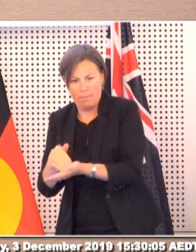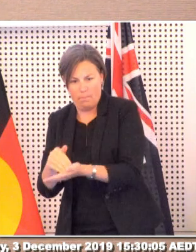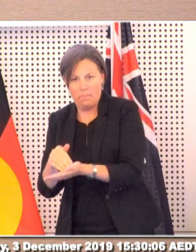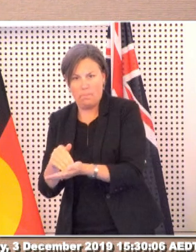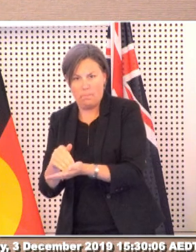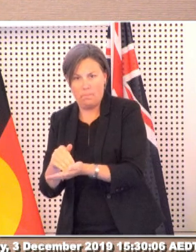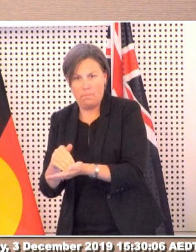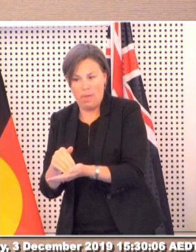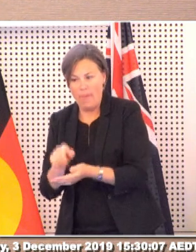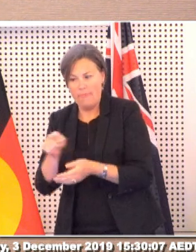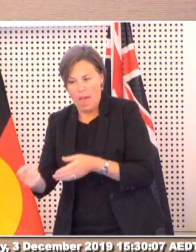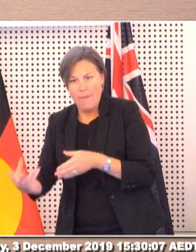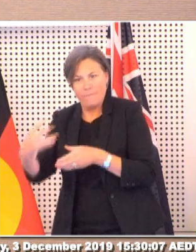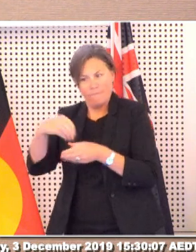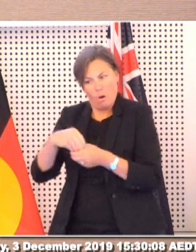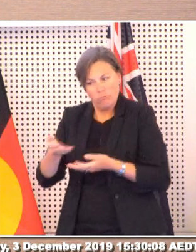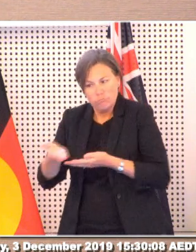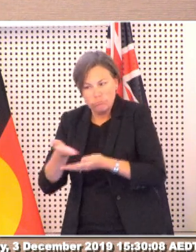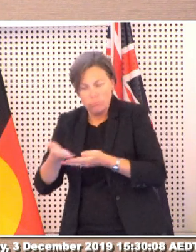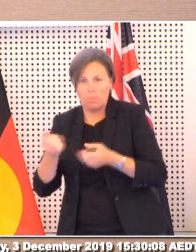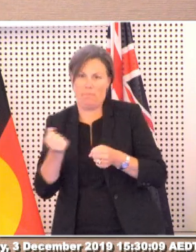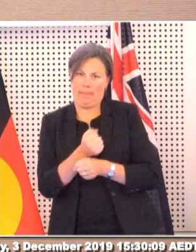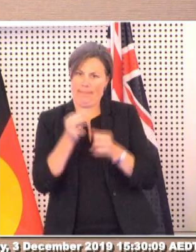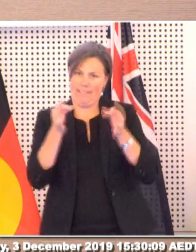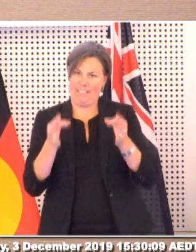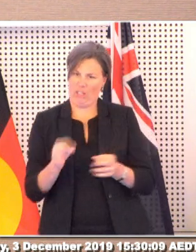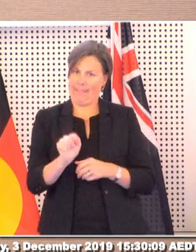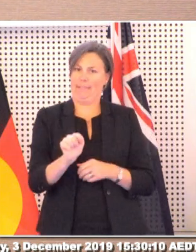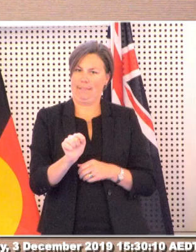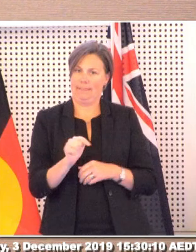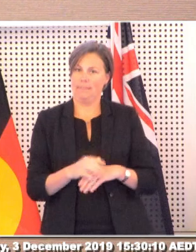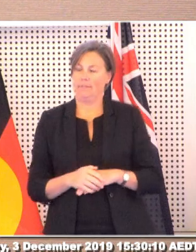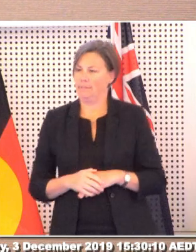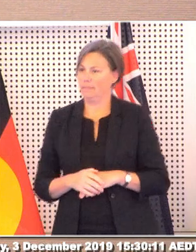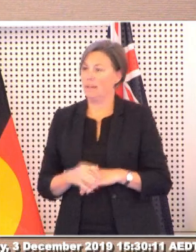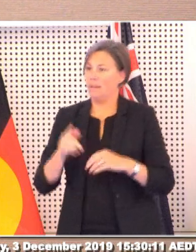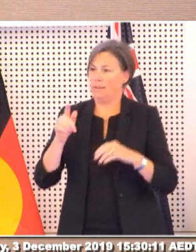in implementing those decisions. Are you aware of any organisations that currently provide